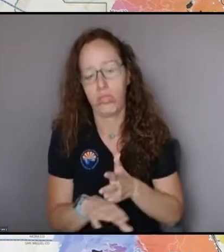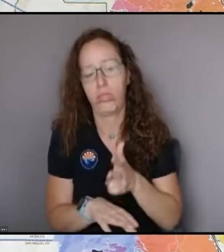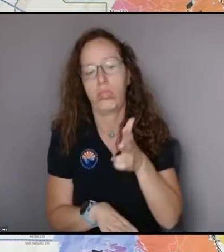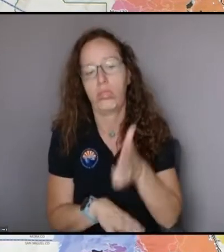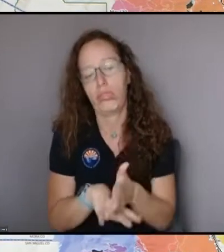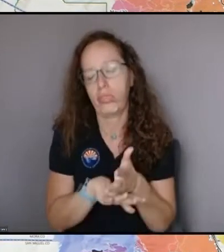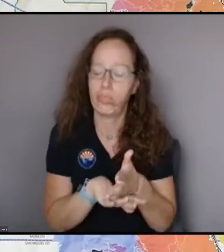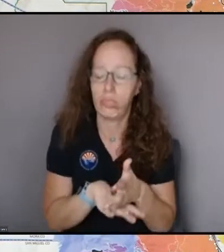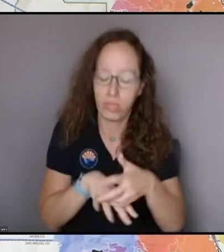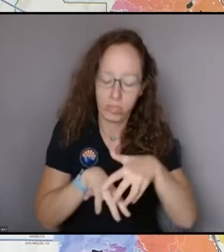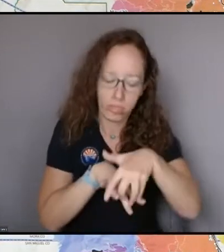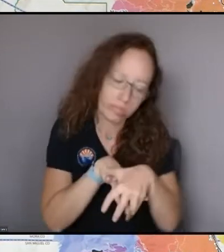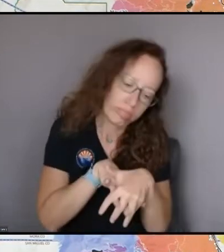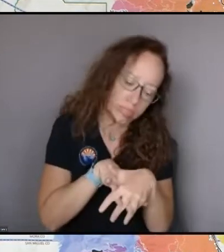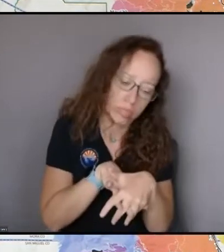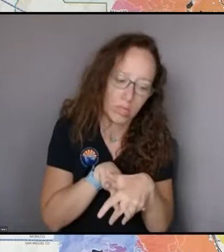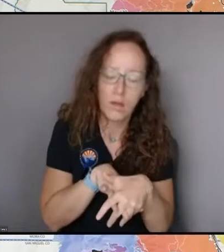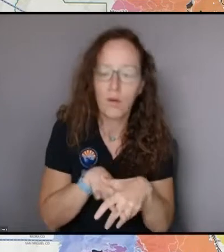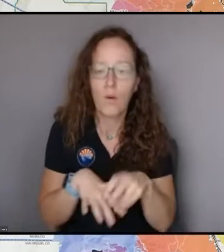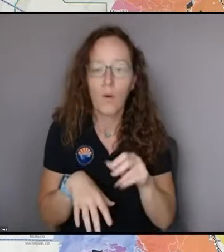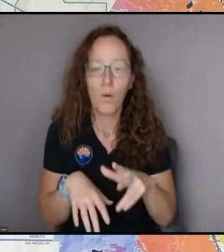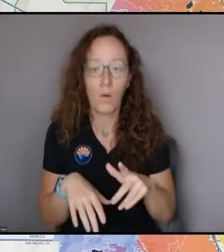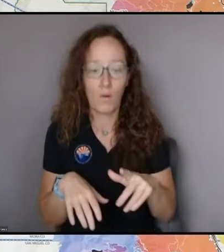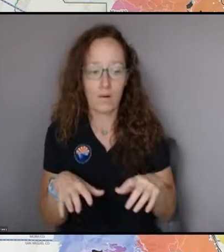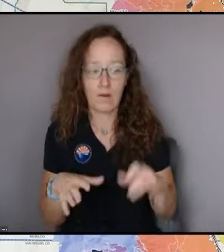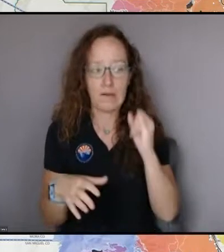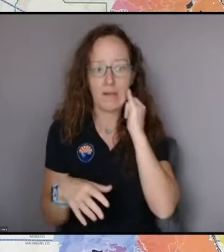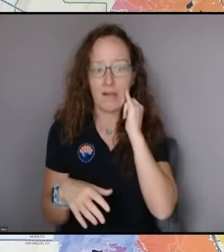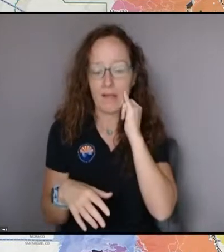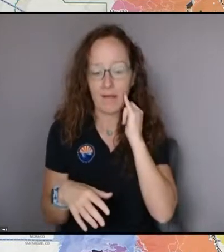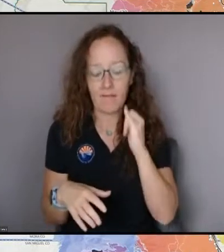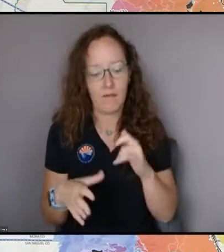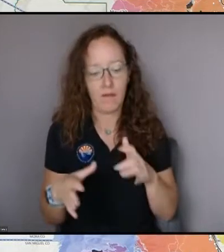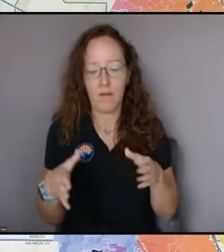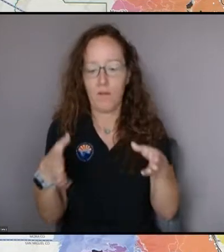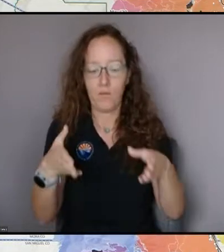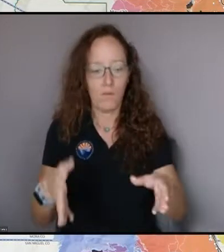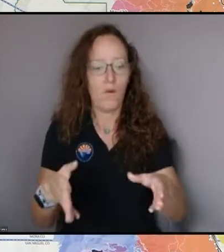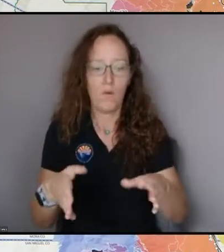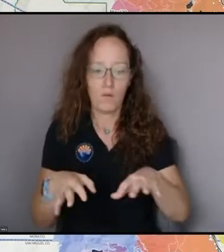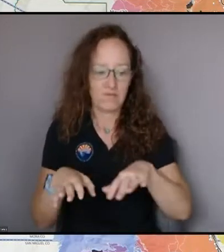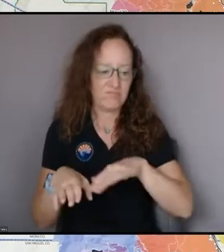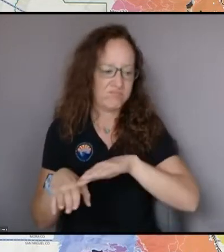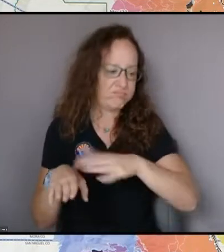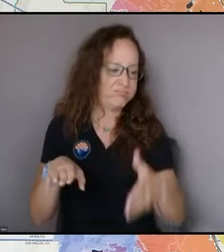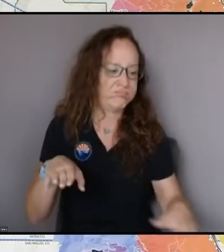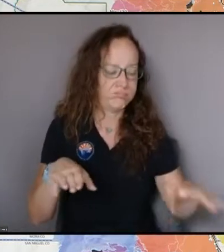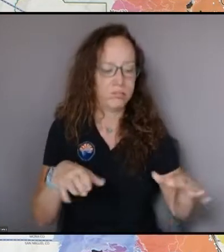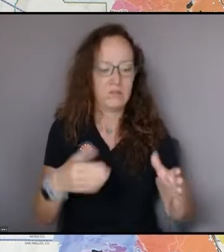whether moving this equipment, or they're moving the material that we removed back down off the hill. We also recognize